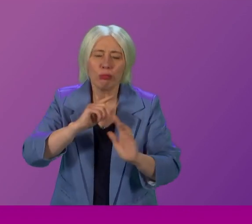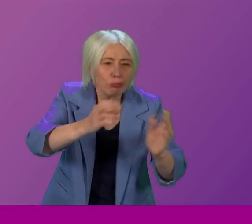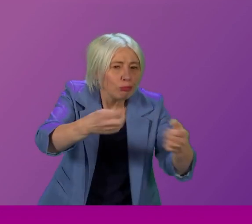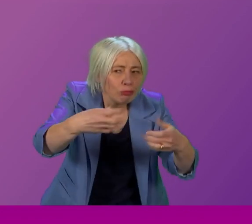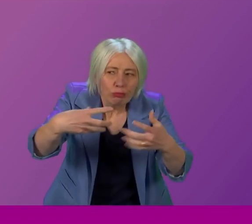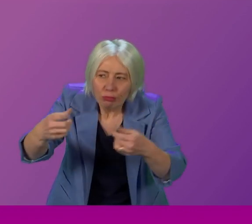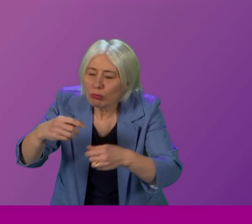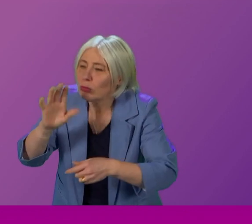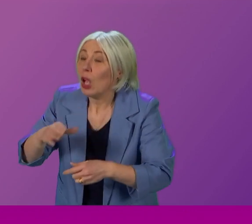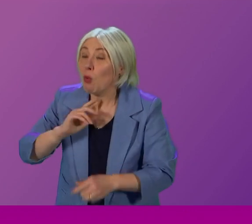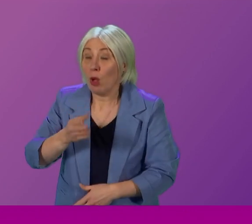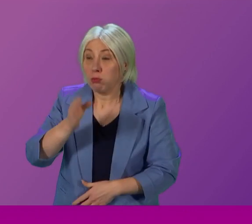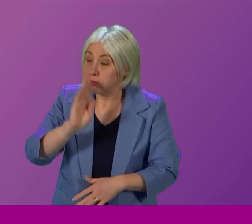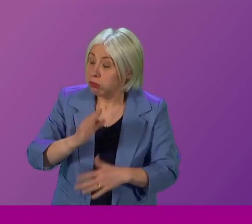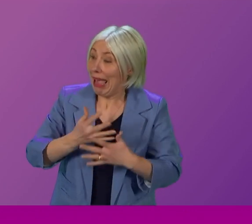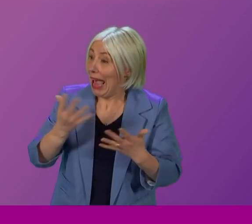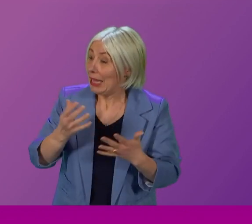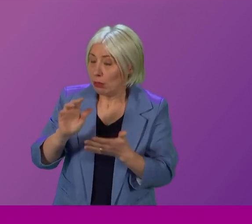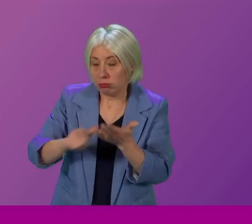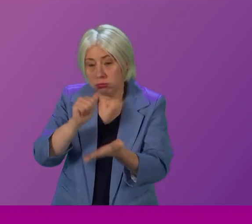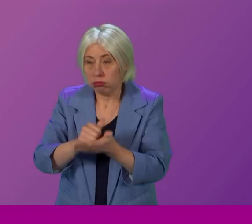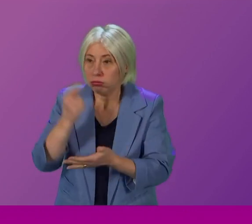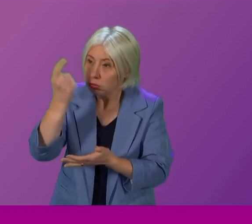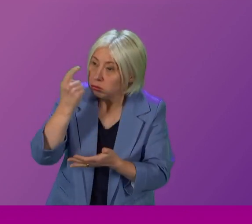we will take seriously and consider properly all representations that are made.